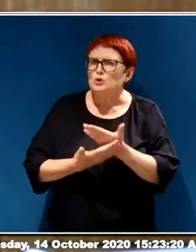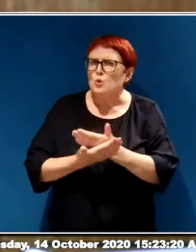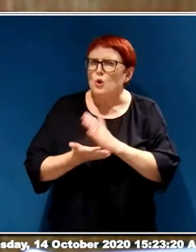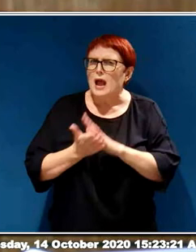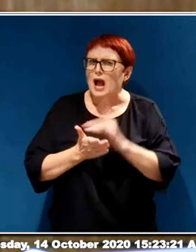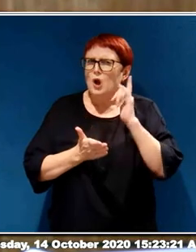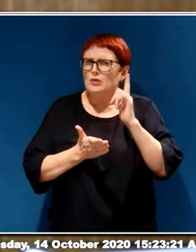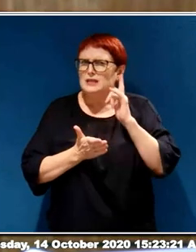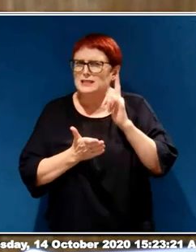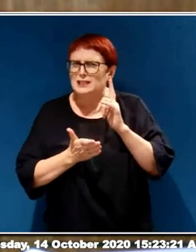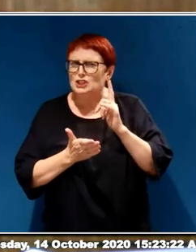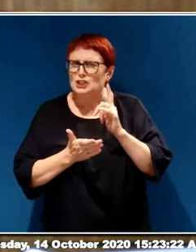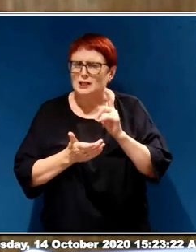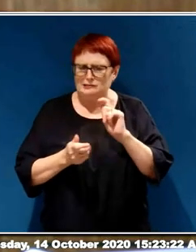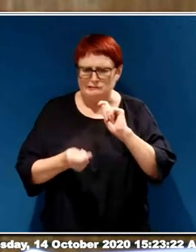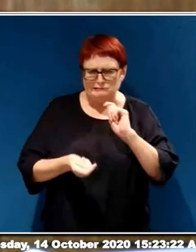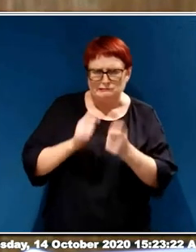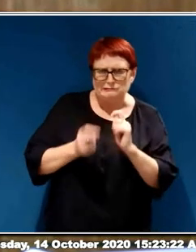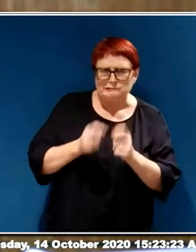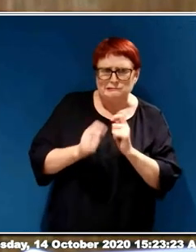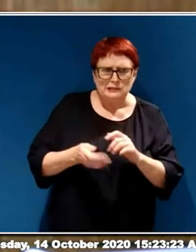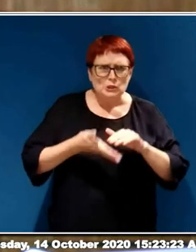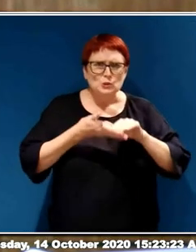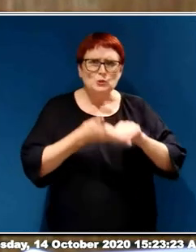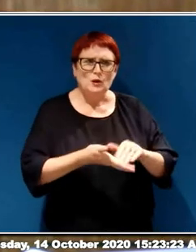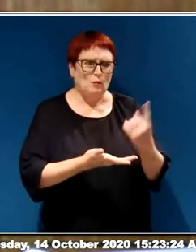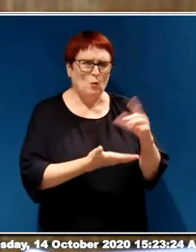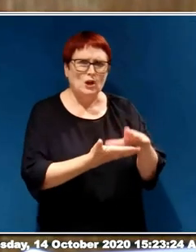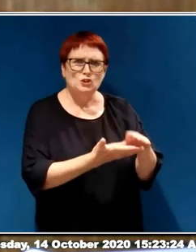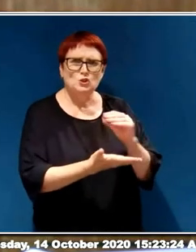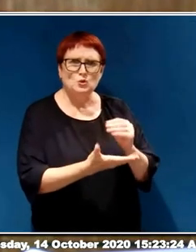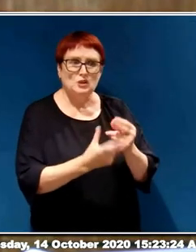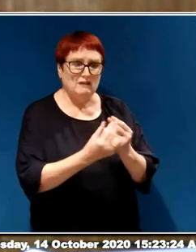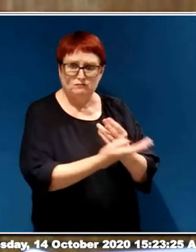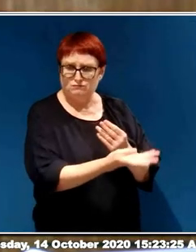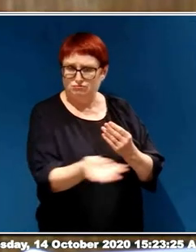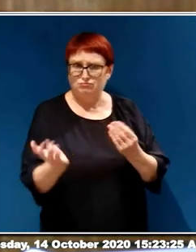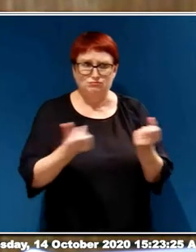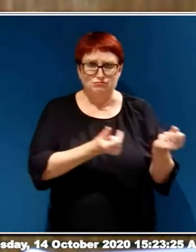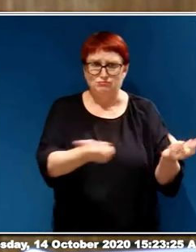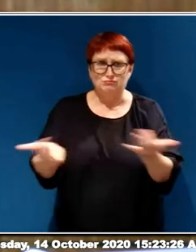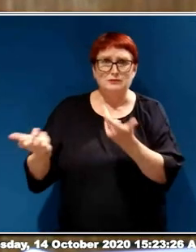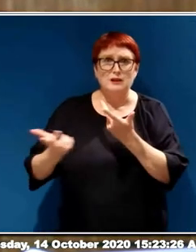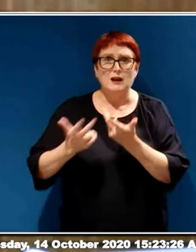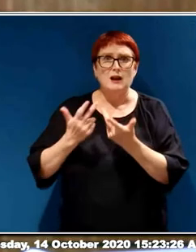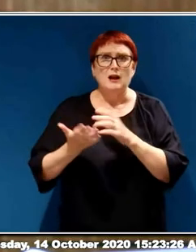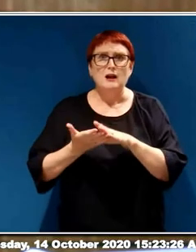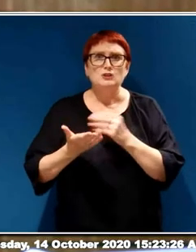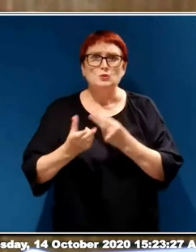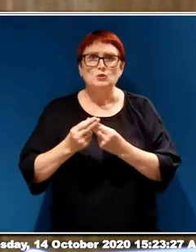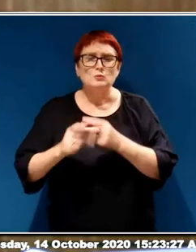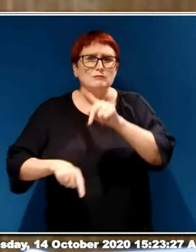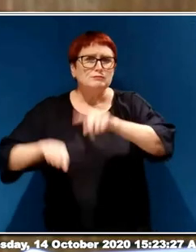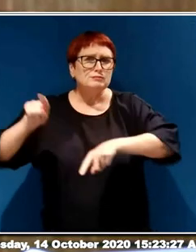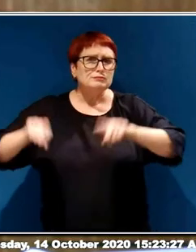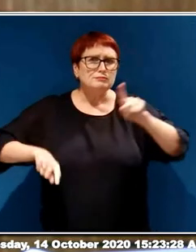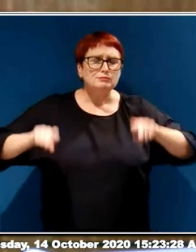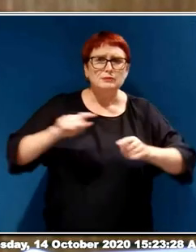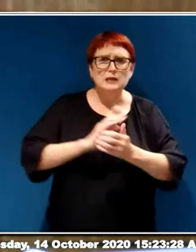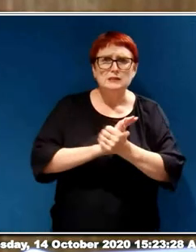class where the students have different expectations and abilities of the kind